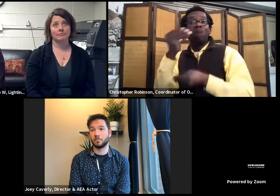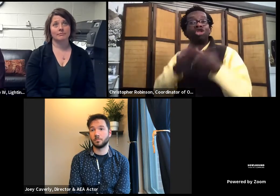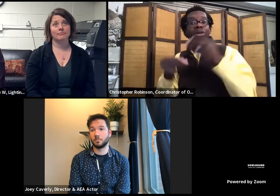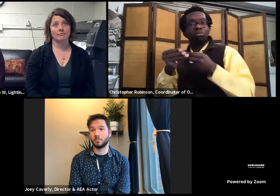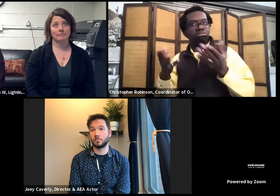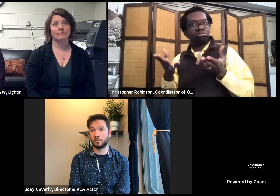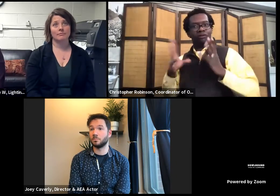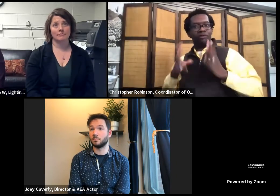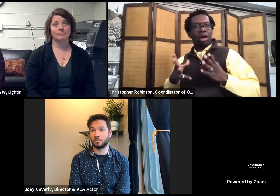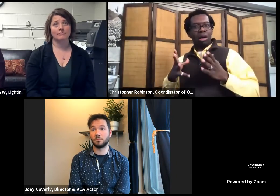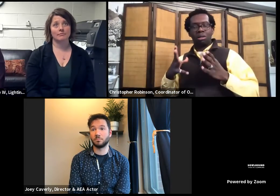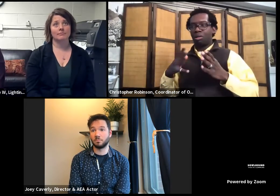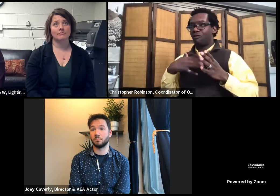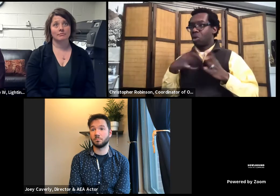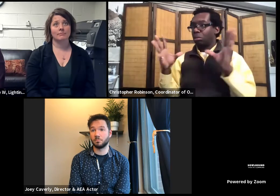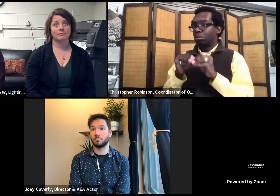Maybe including food in the budget, you know?